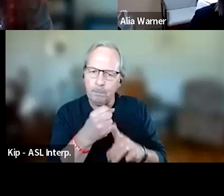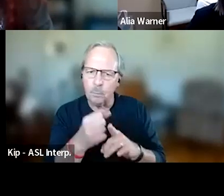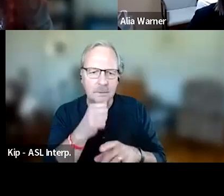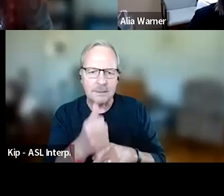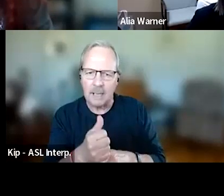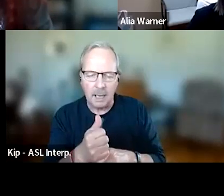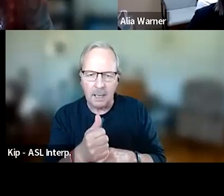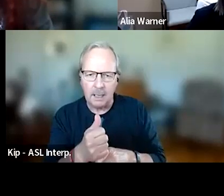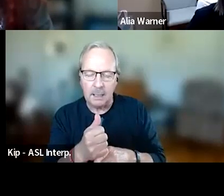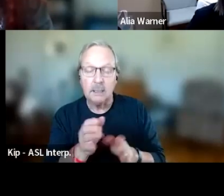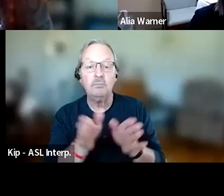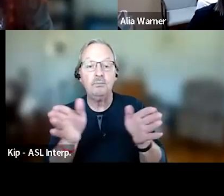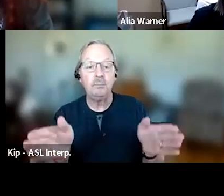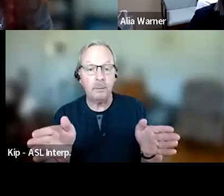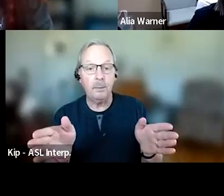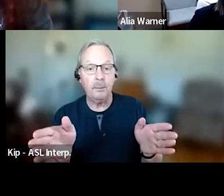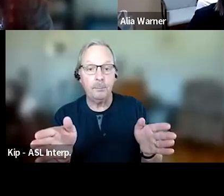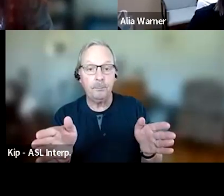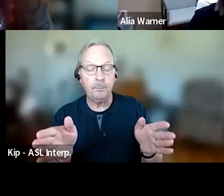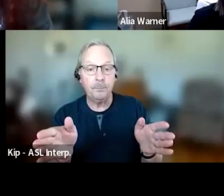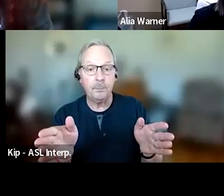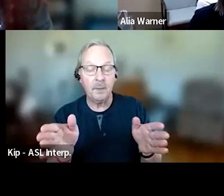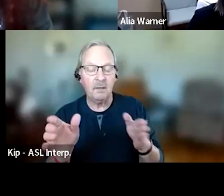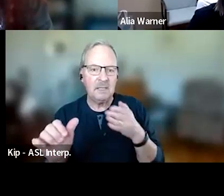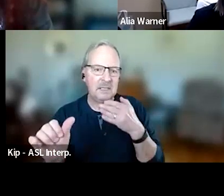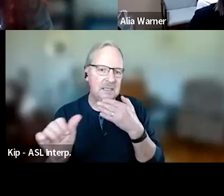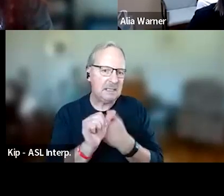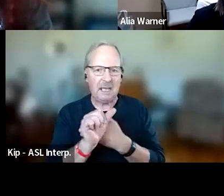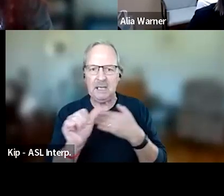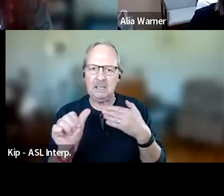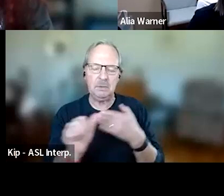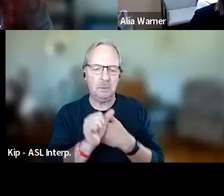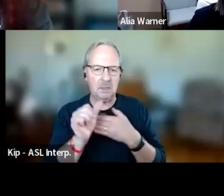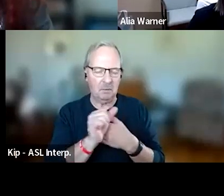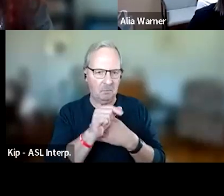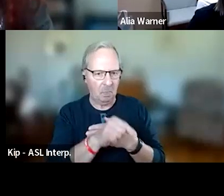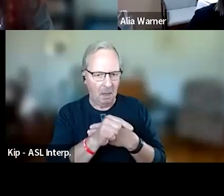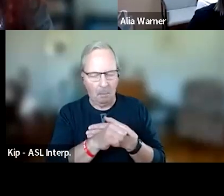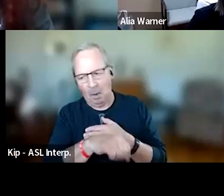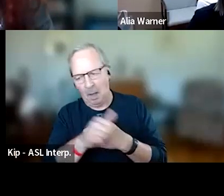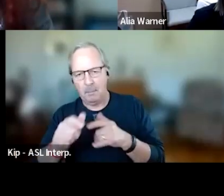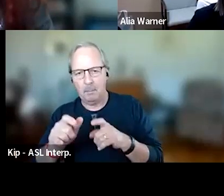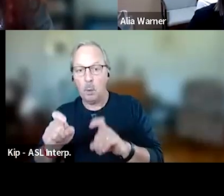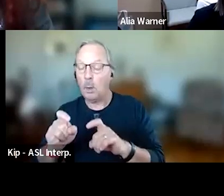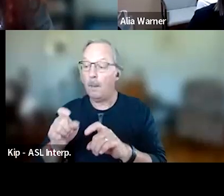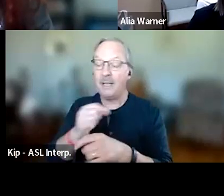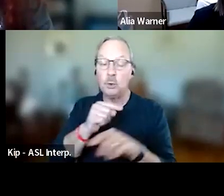In general, if it's ever dangerous for them or someone else, you'd wanna make sure that they're in a safe place and that they're getting support,